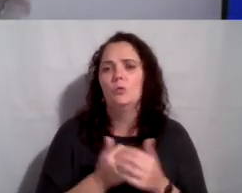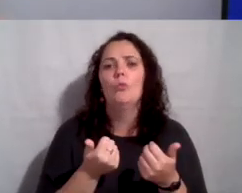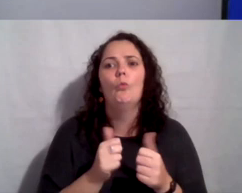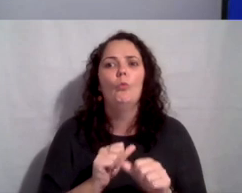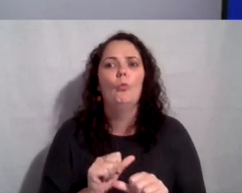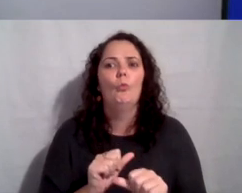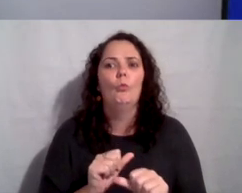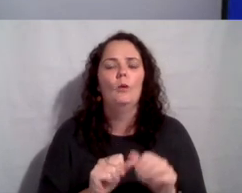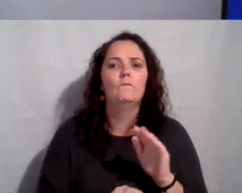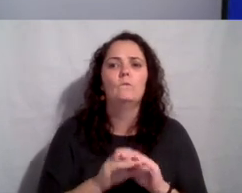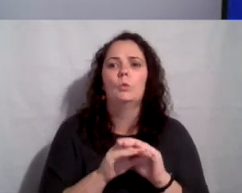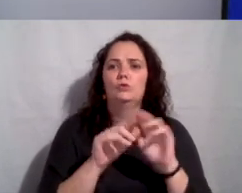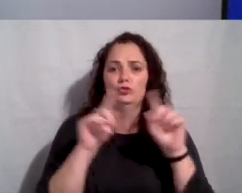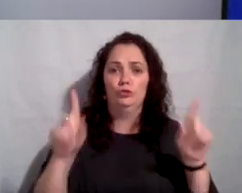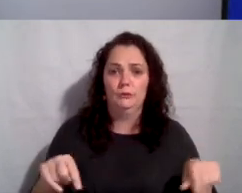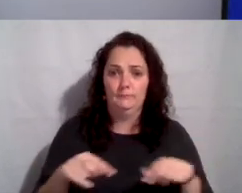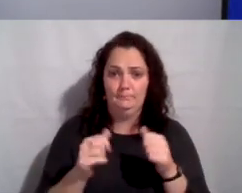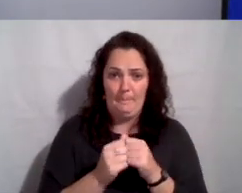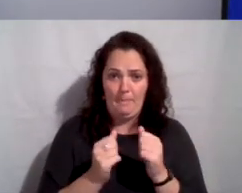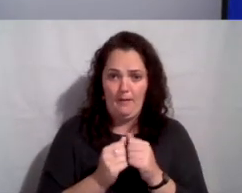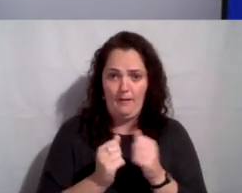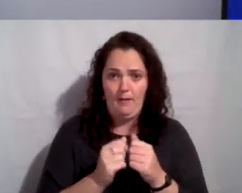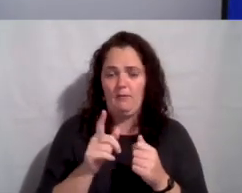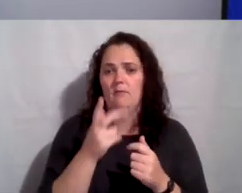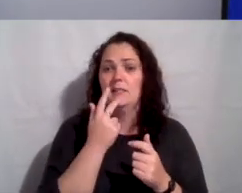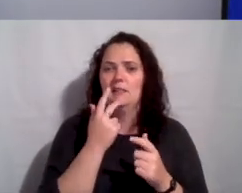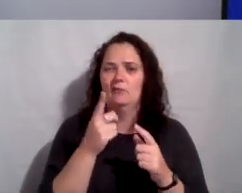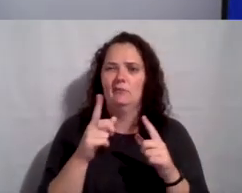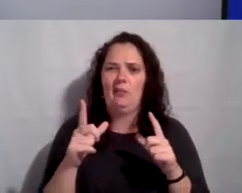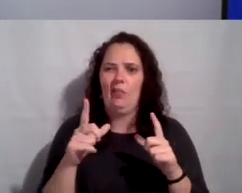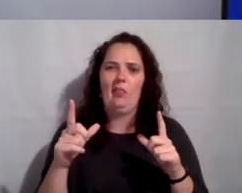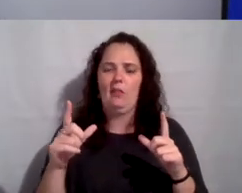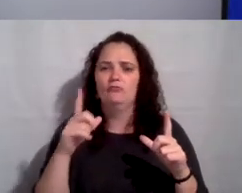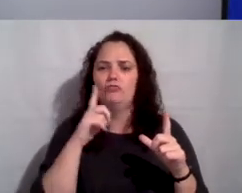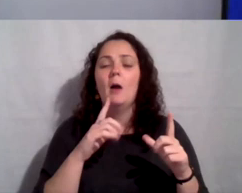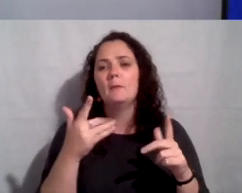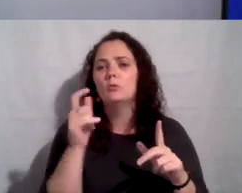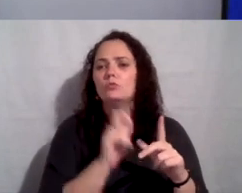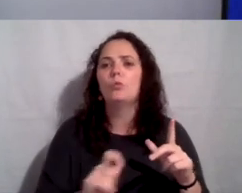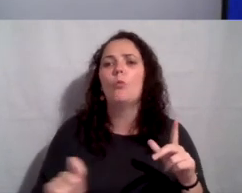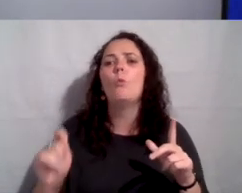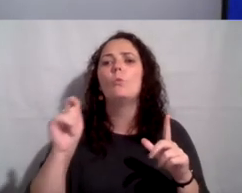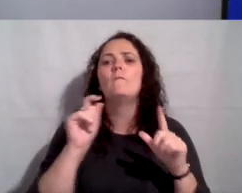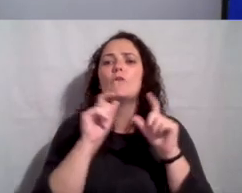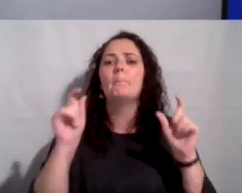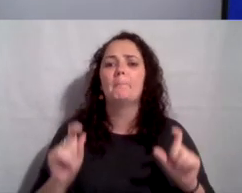use the entire sheet of paper, or if you still have trouble working all the way to the edges, give yourself that frame that you can work inside so you start